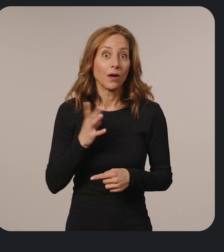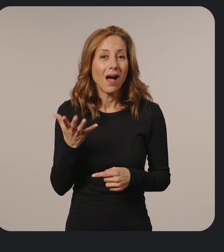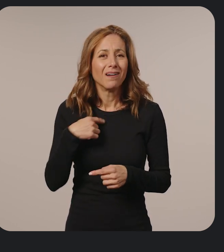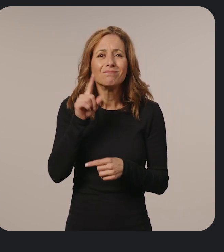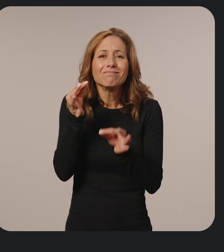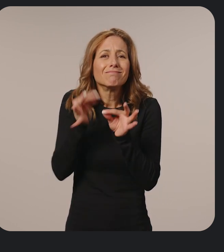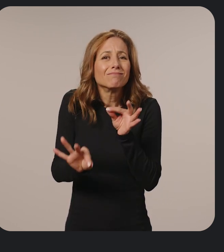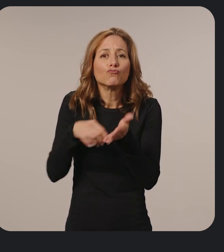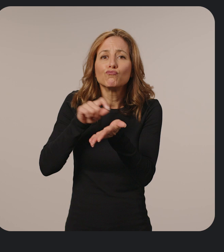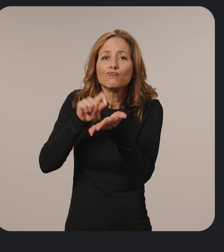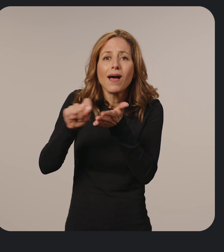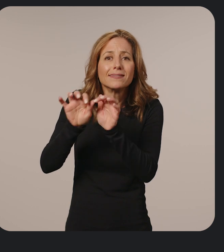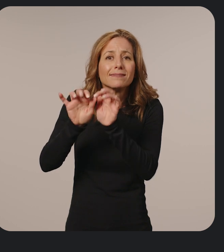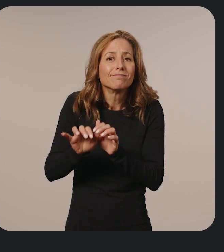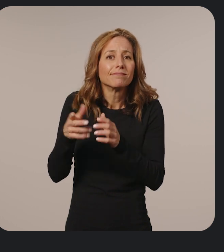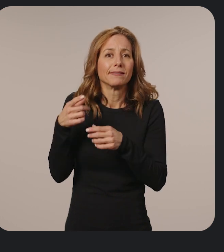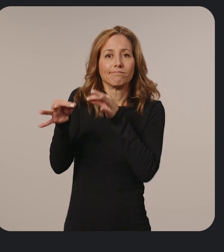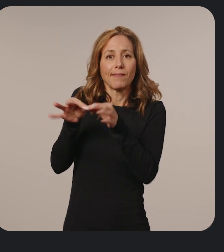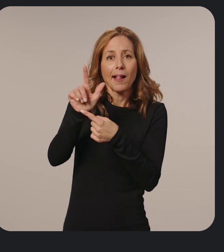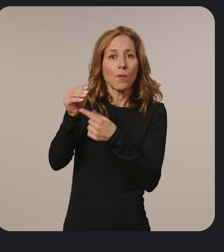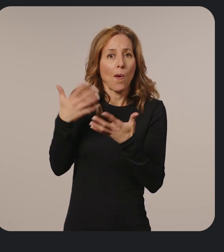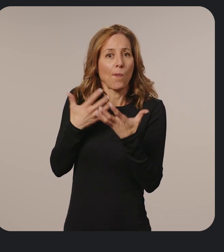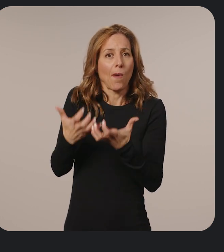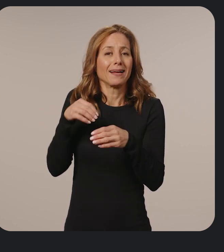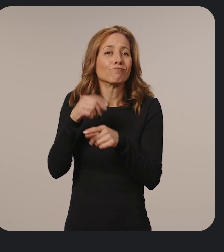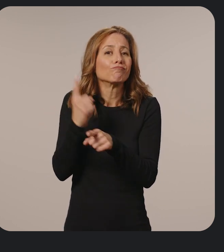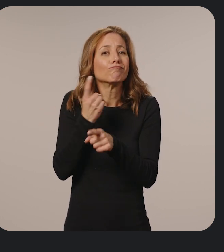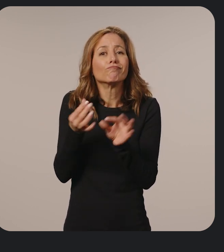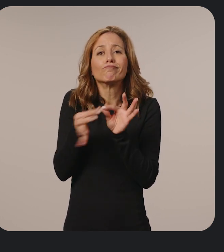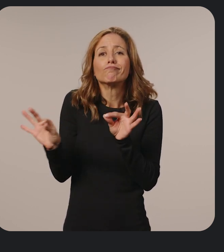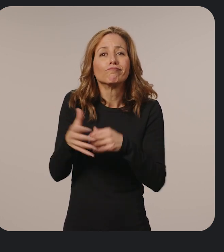we only need to write, telling the LLM what we want it to do in regular old human language.